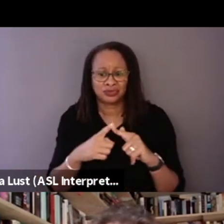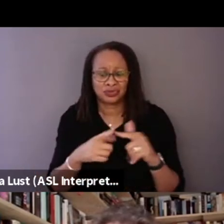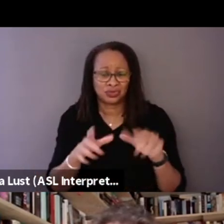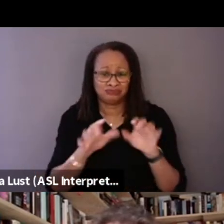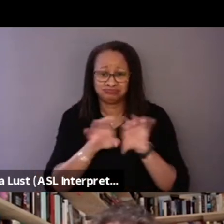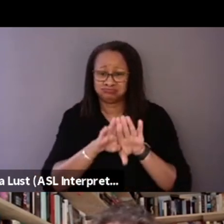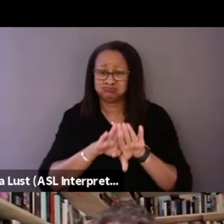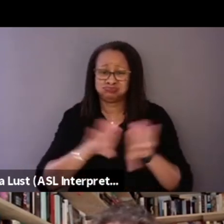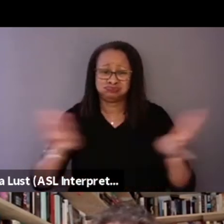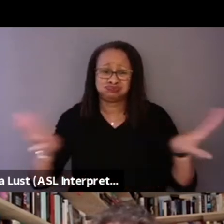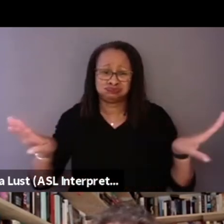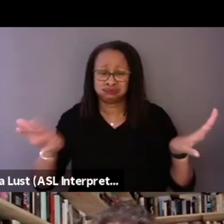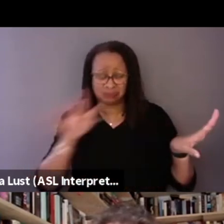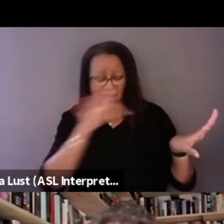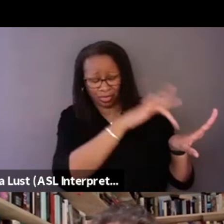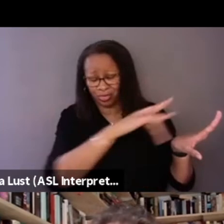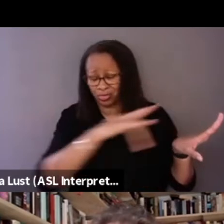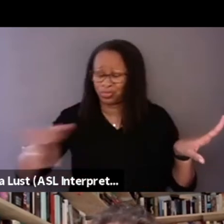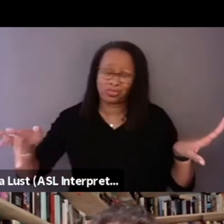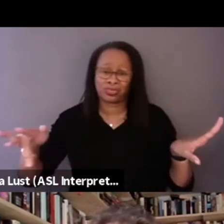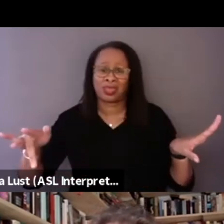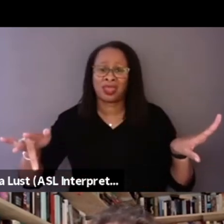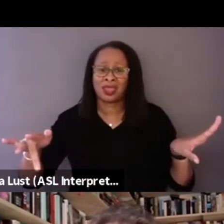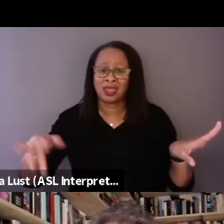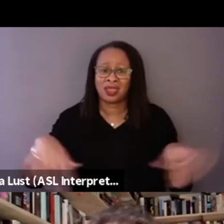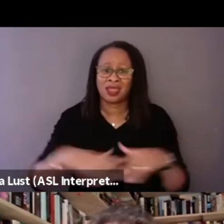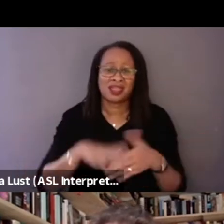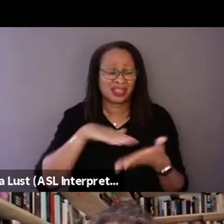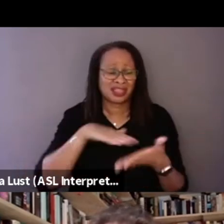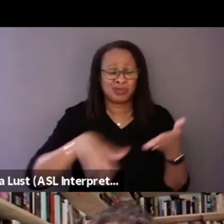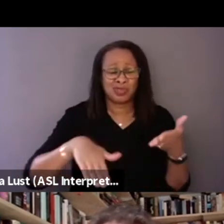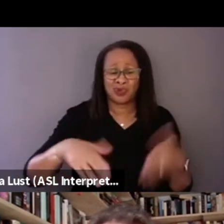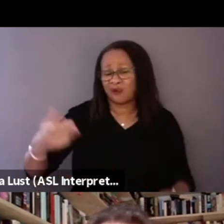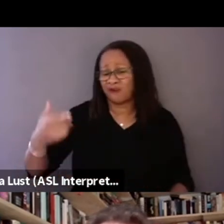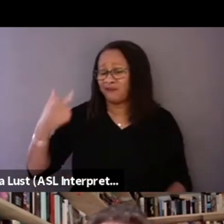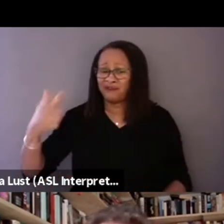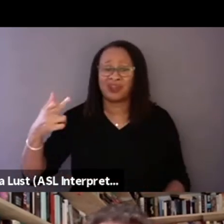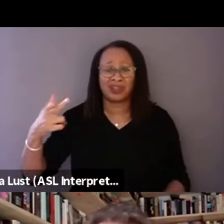the complete, excuse me, insanity that we...